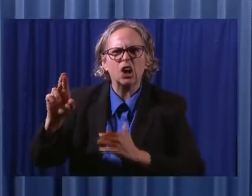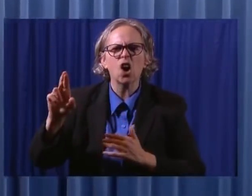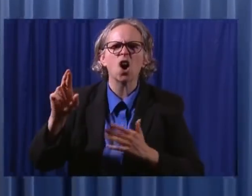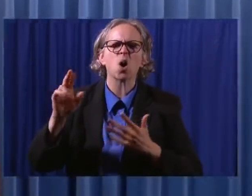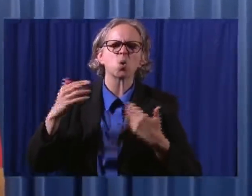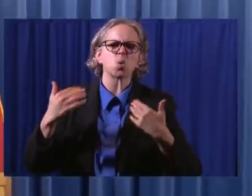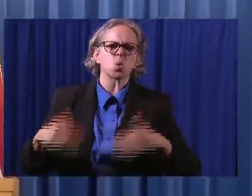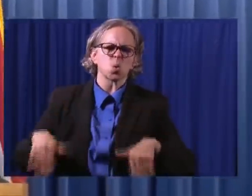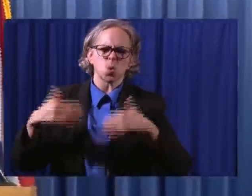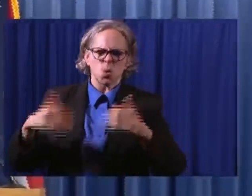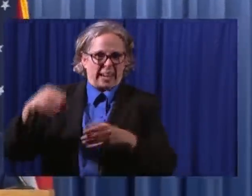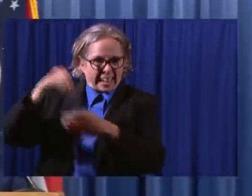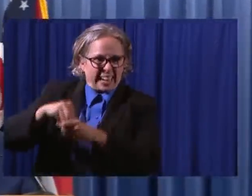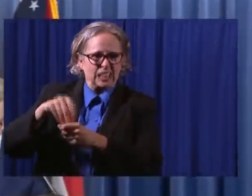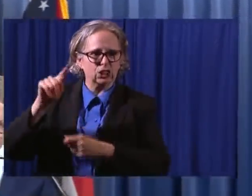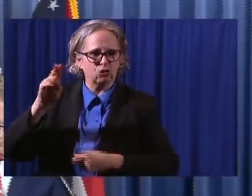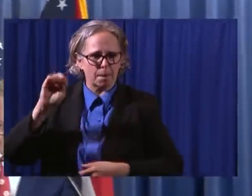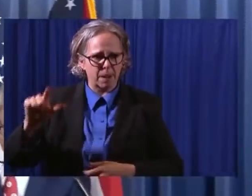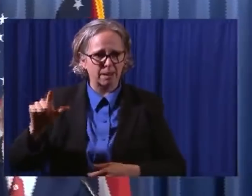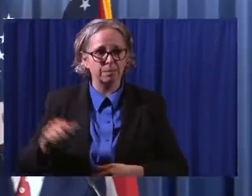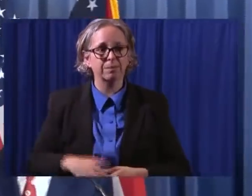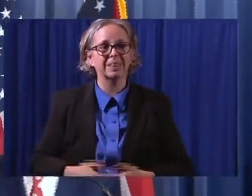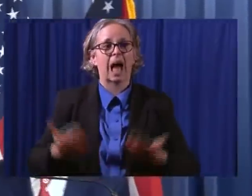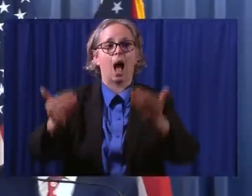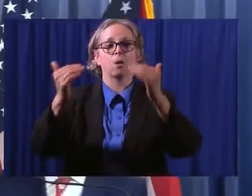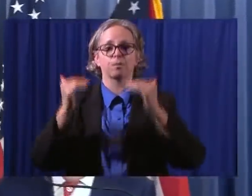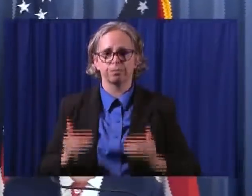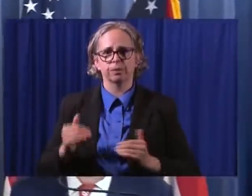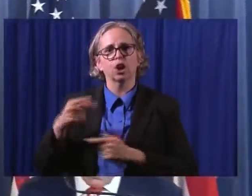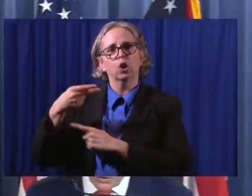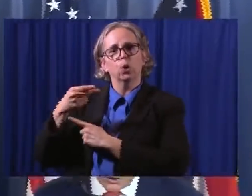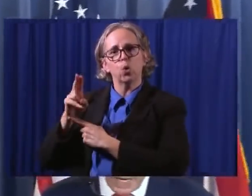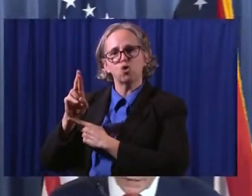HAVE FOUR OUT OF 7. AVERAGE CASES AND TAMA COUNTY HAVE DOUBLED THE AVERAGE NUMBER OF